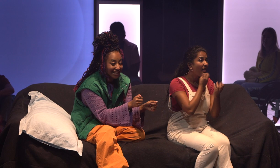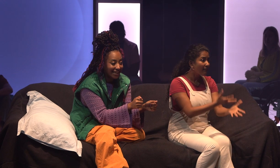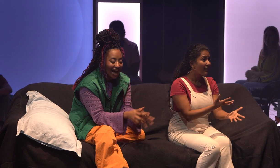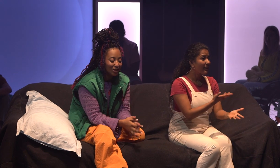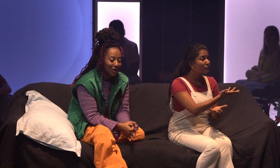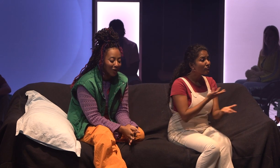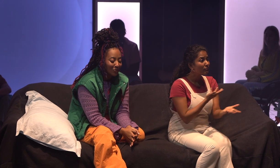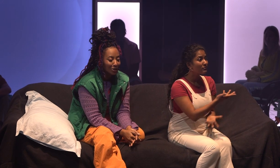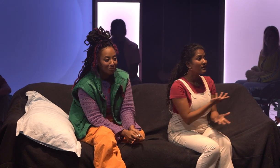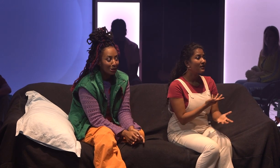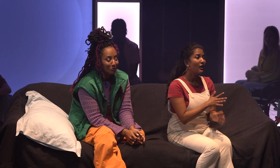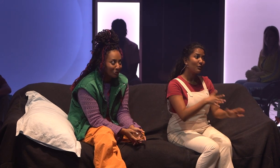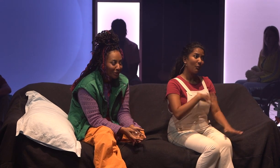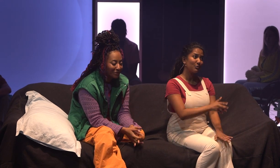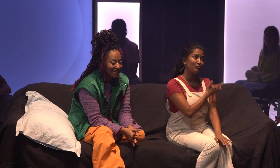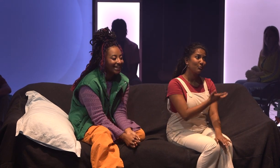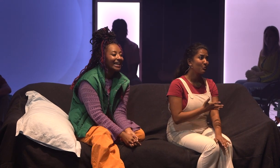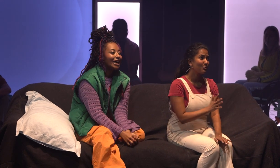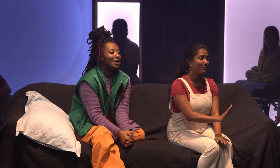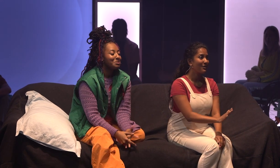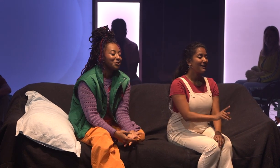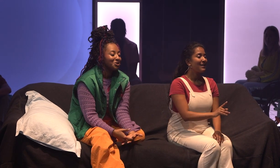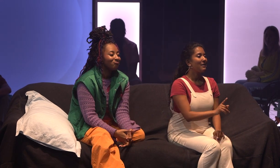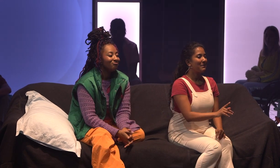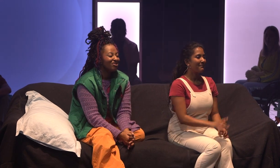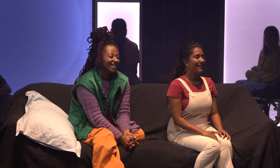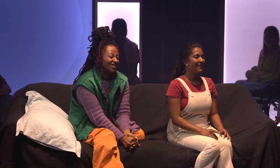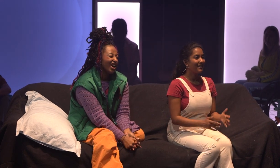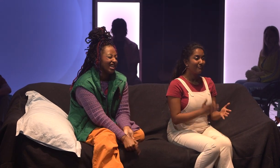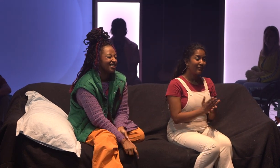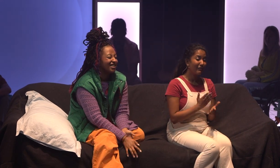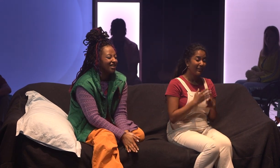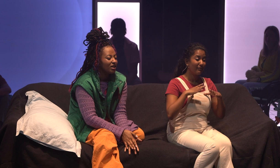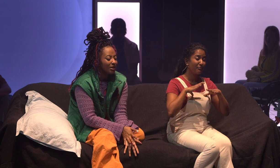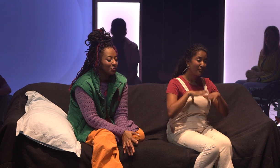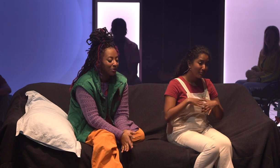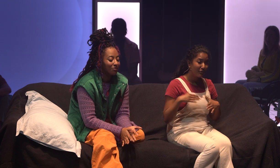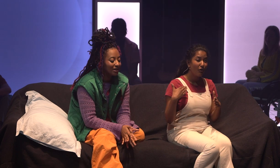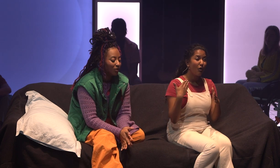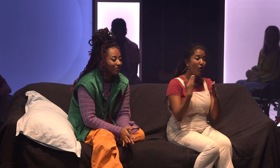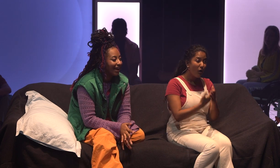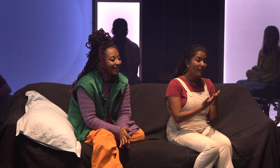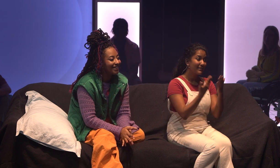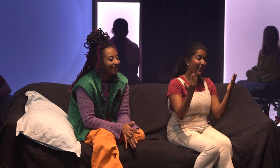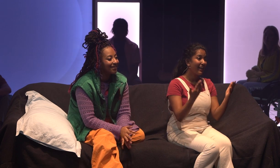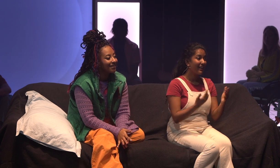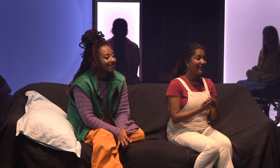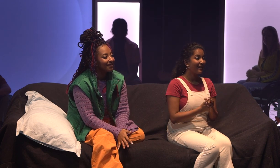and, uh, I don't mean to be rude, I'm just really tired. It's been a really long day.